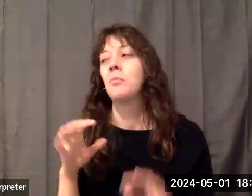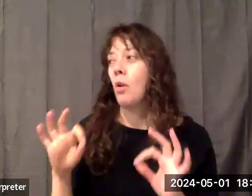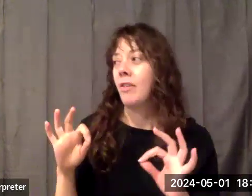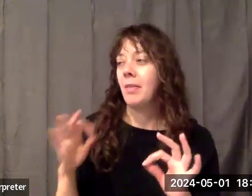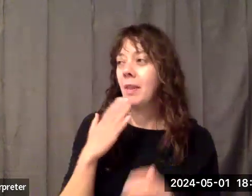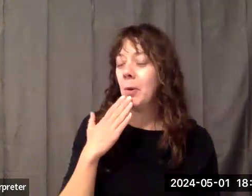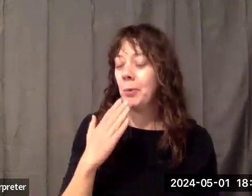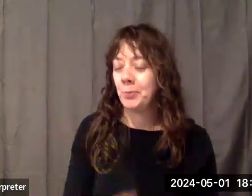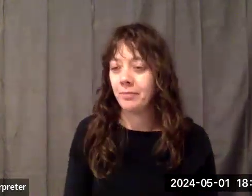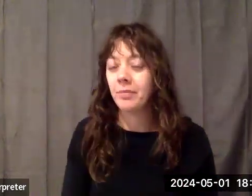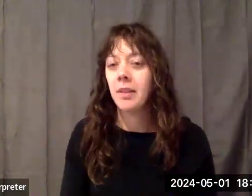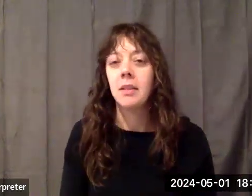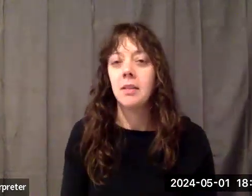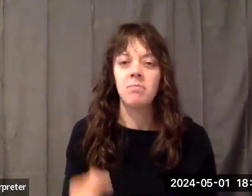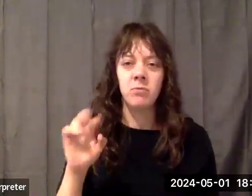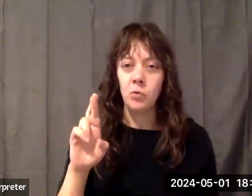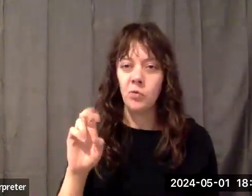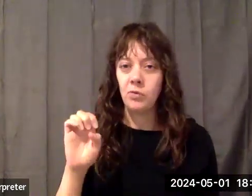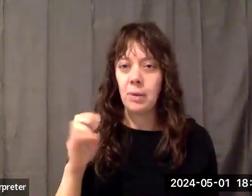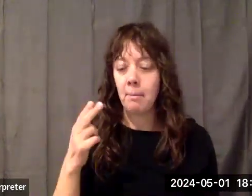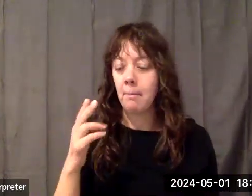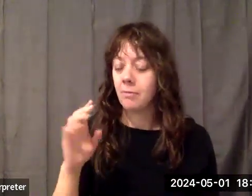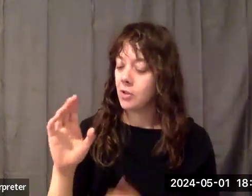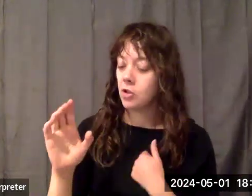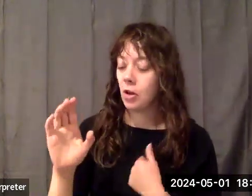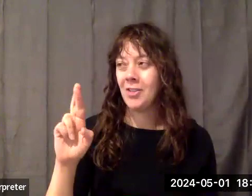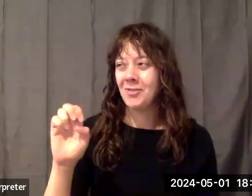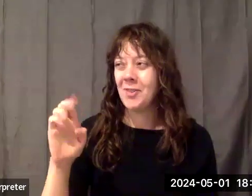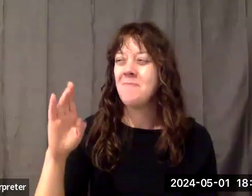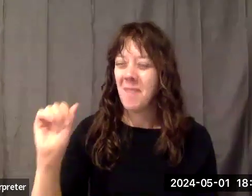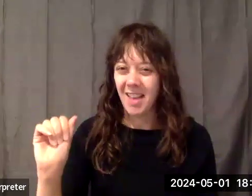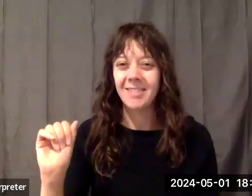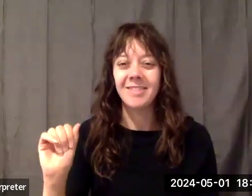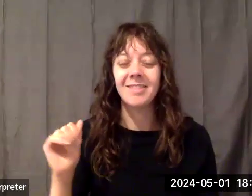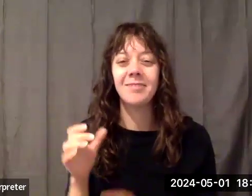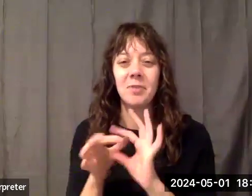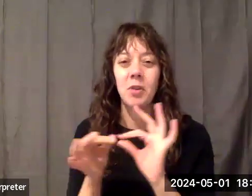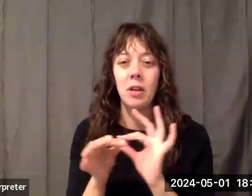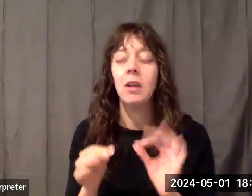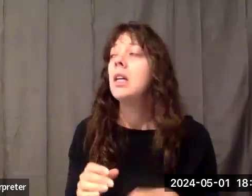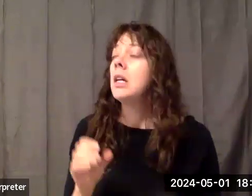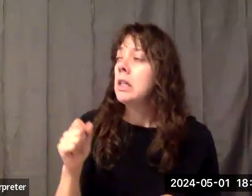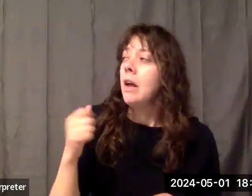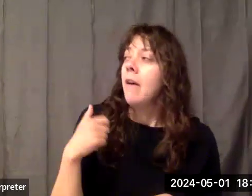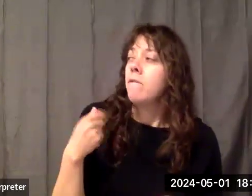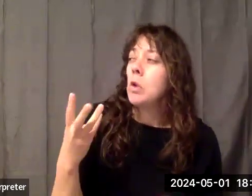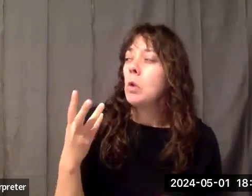So there's just a few things I I wanted to mention. I know for myself,